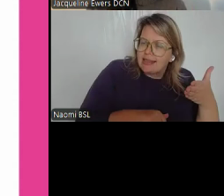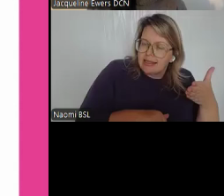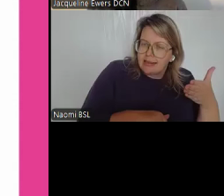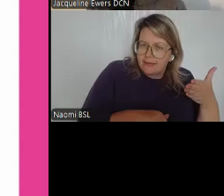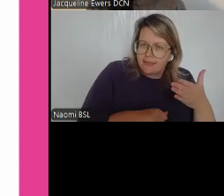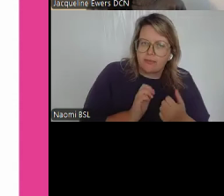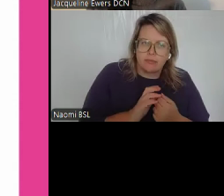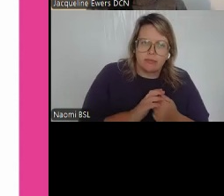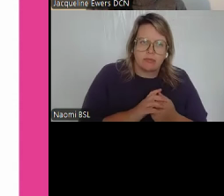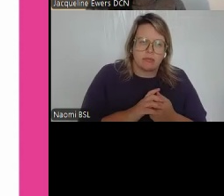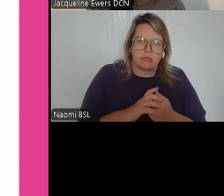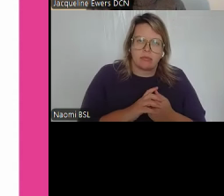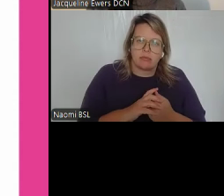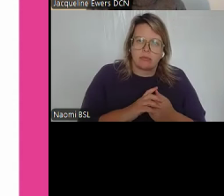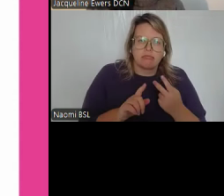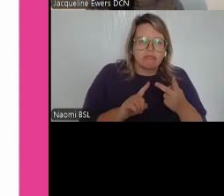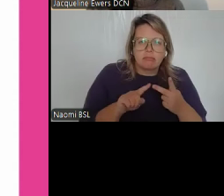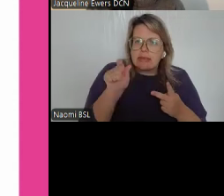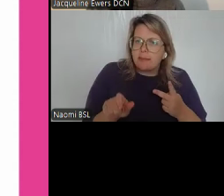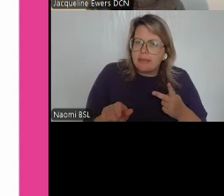What do we do with people who are dormant or inactive?